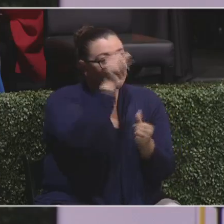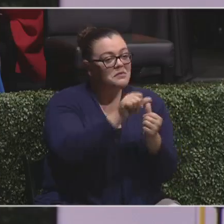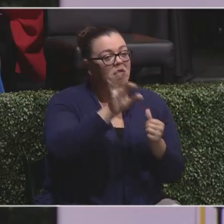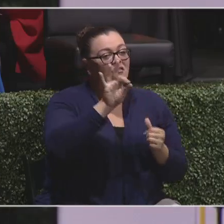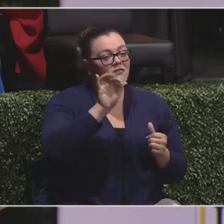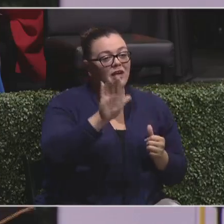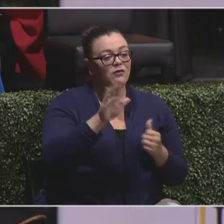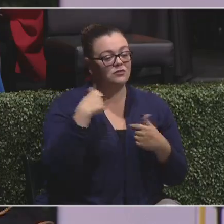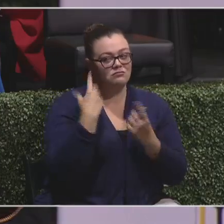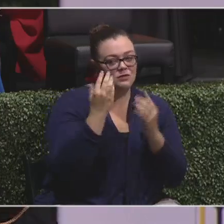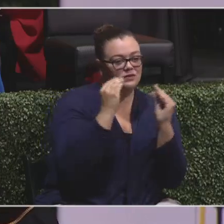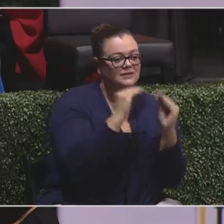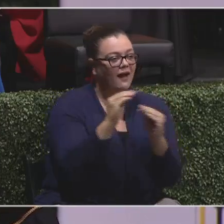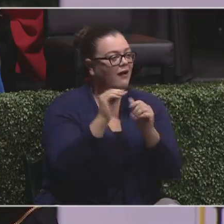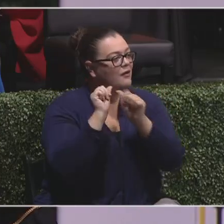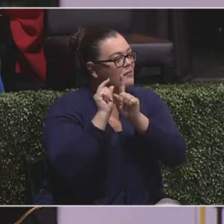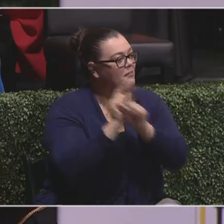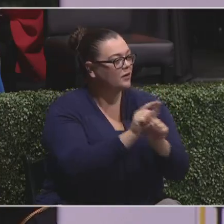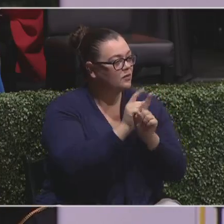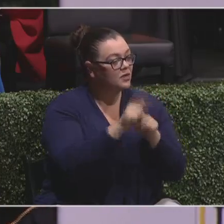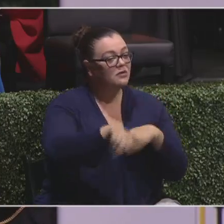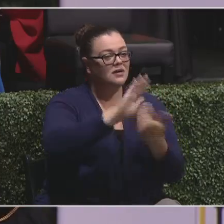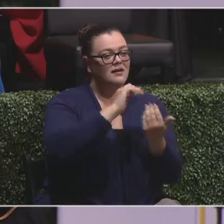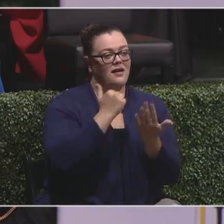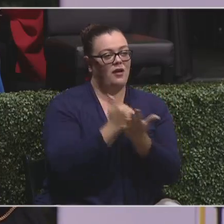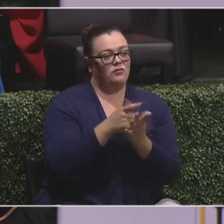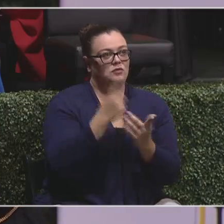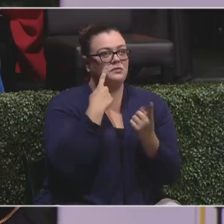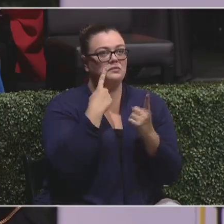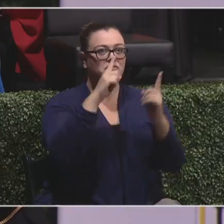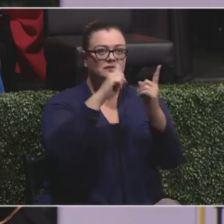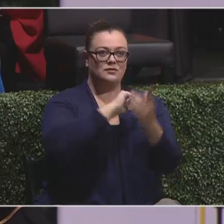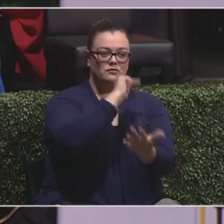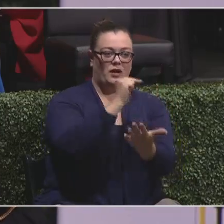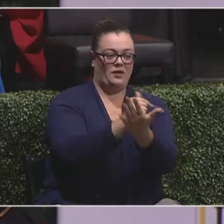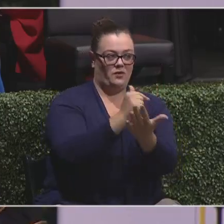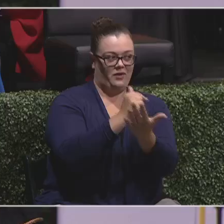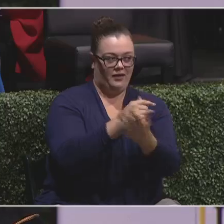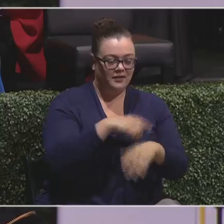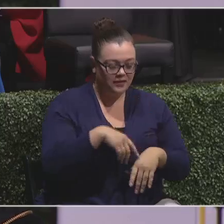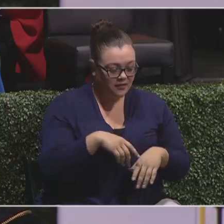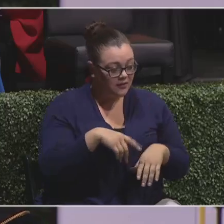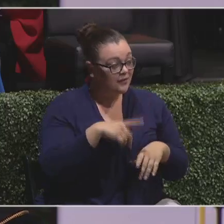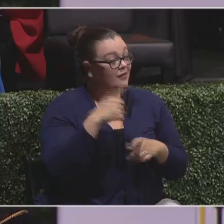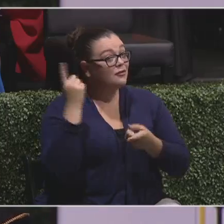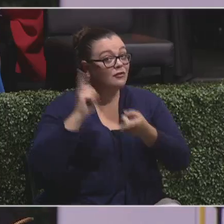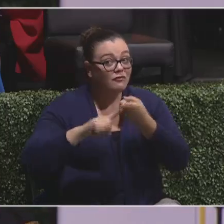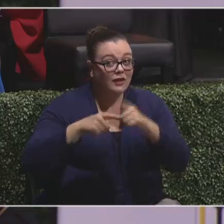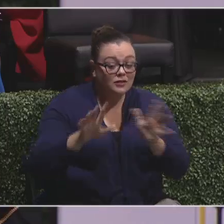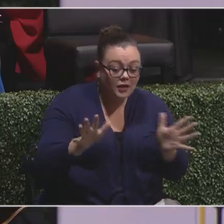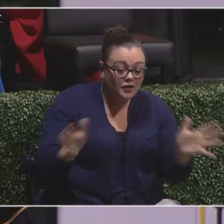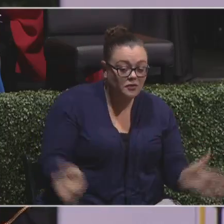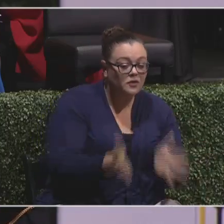PROPEL YOU FORWARD IN YOUR CAREERS, IN FURTHER RESEARCH TOWARD GREAT THINGS. I HOPE YOU REMEMBER THE FACULTY WHO